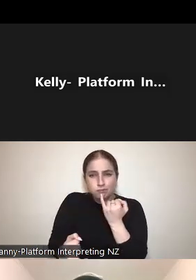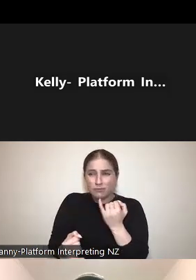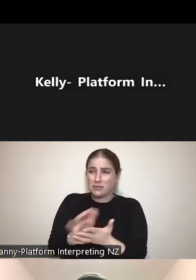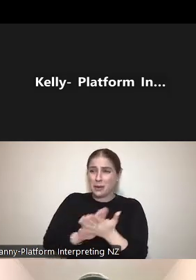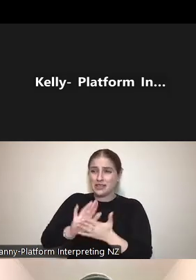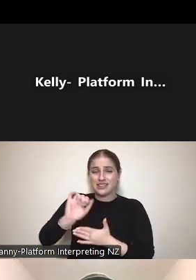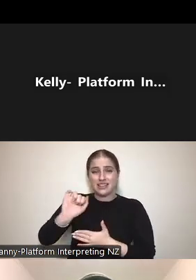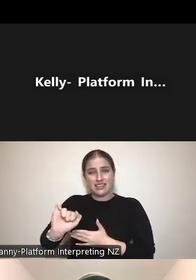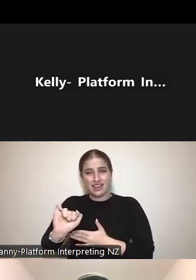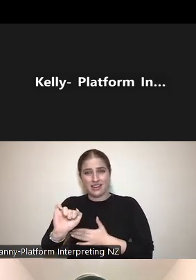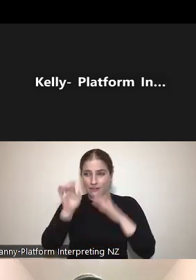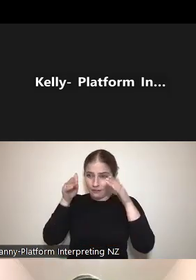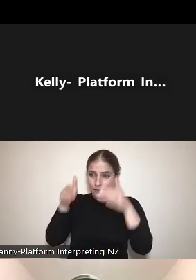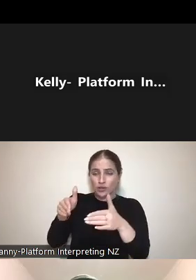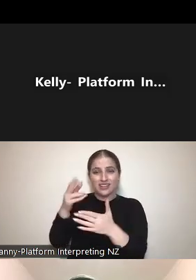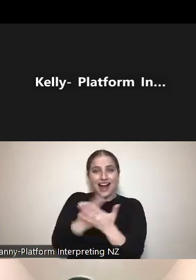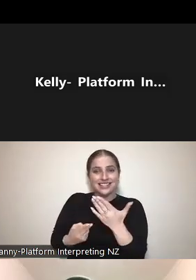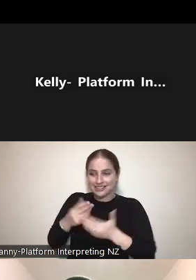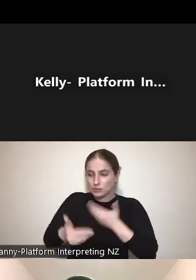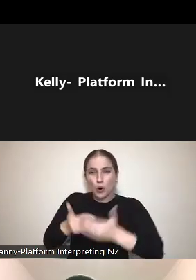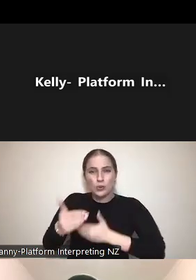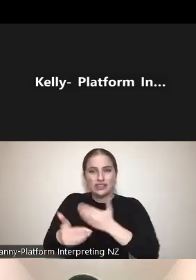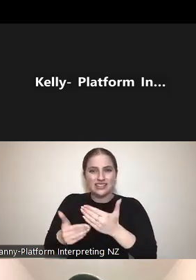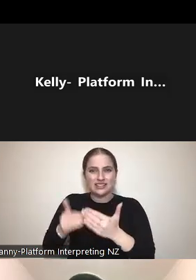artistic process, as I mentioned. And it can also mean that your